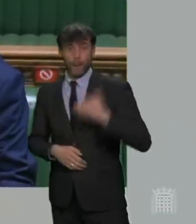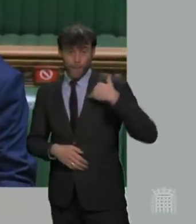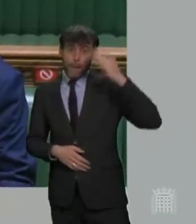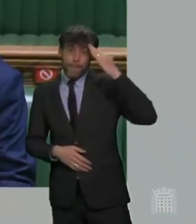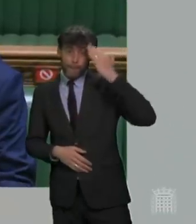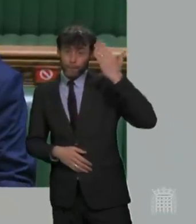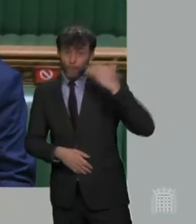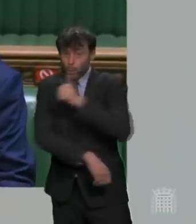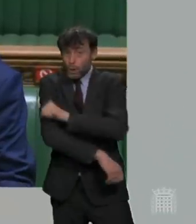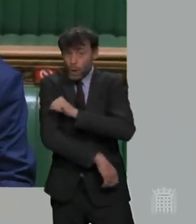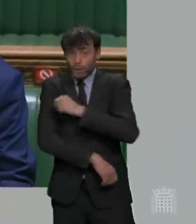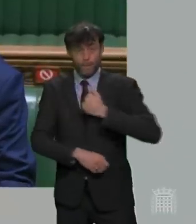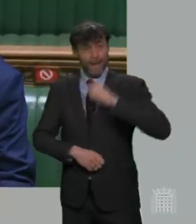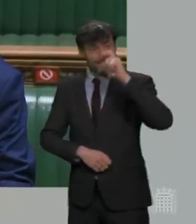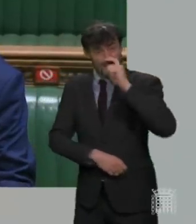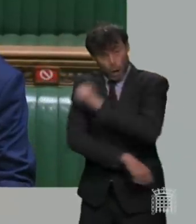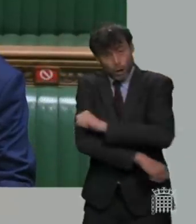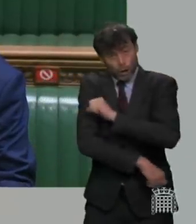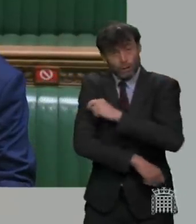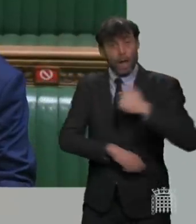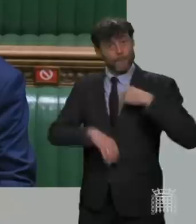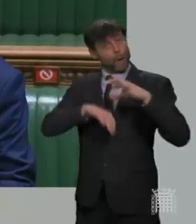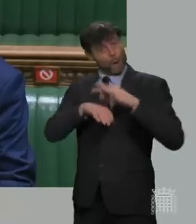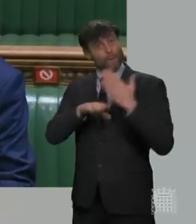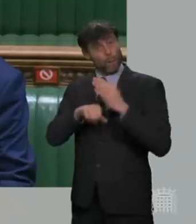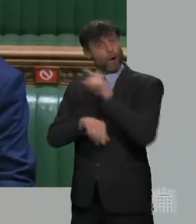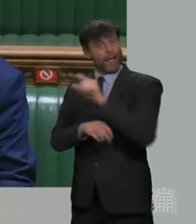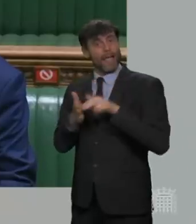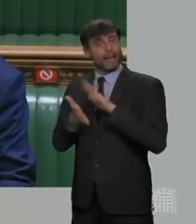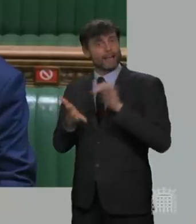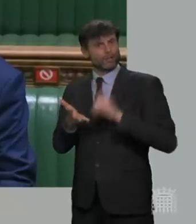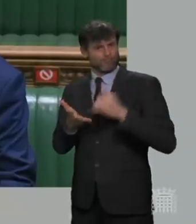my sister was a nurse; my wife works in the NHS—I know what it means to work for the NHS.